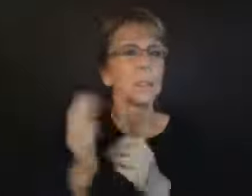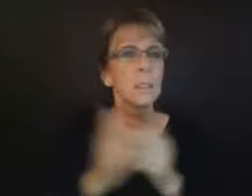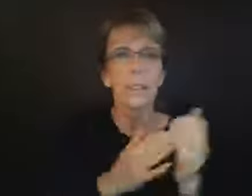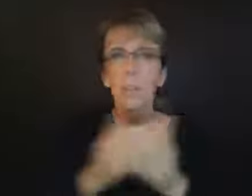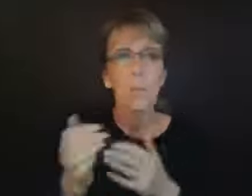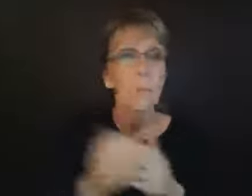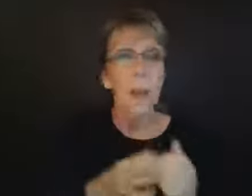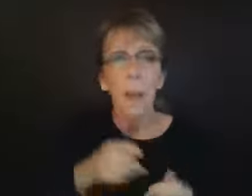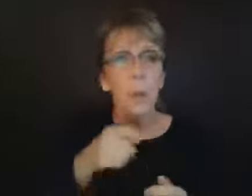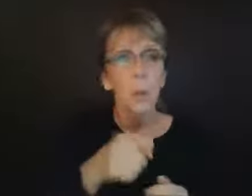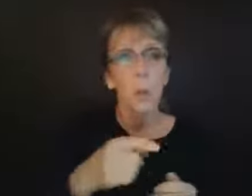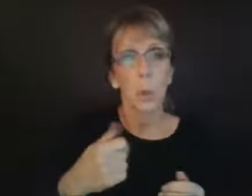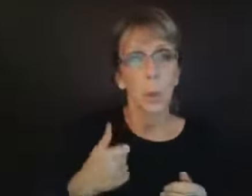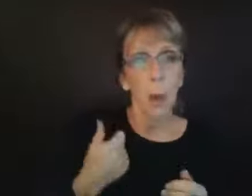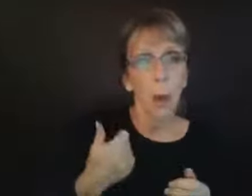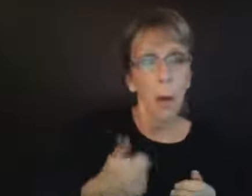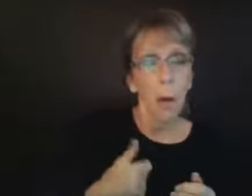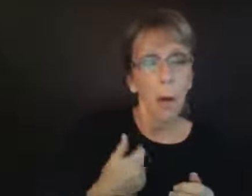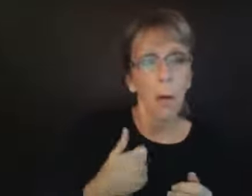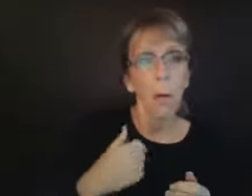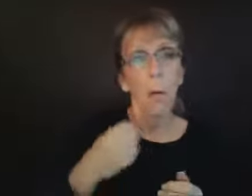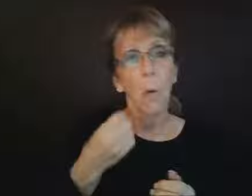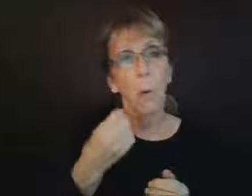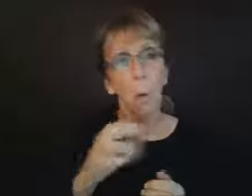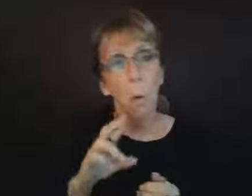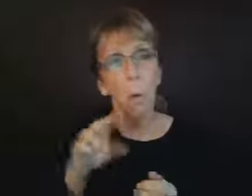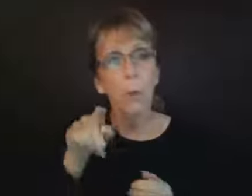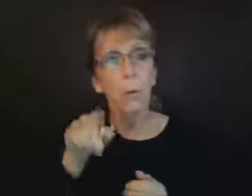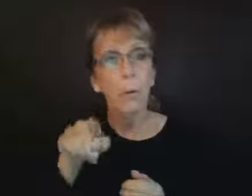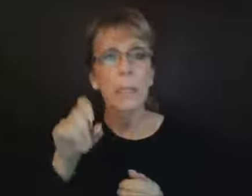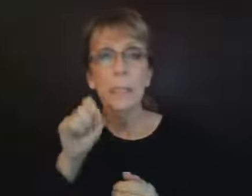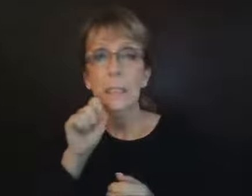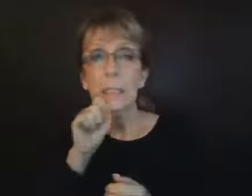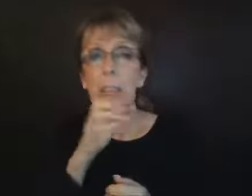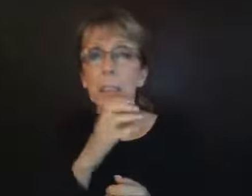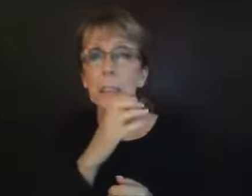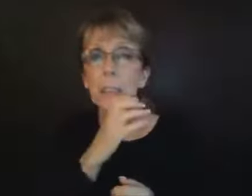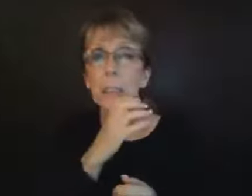It doesn't matter if you are young or a senior citizen,